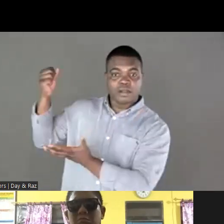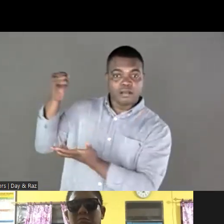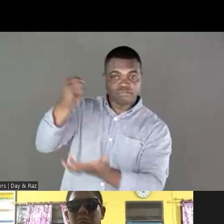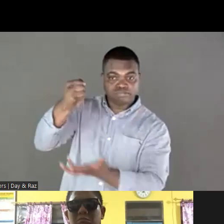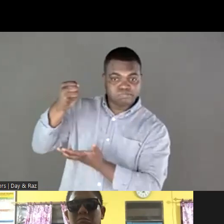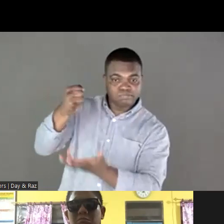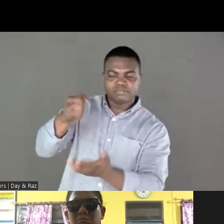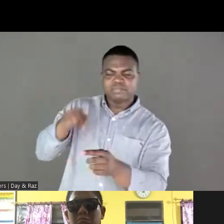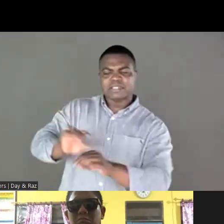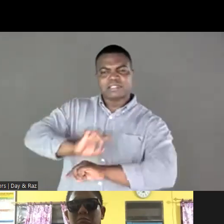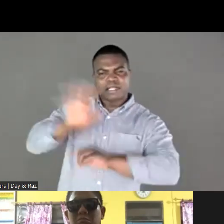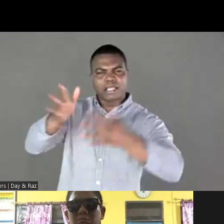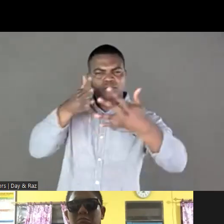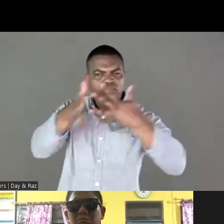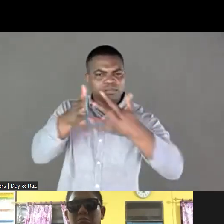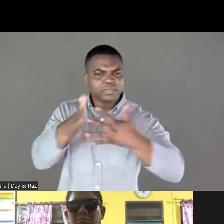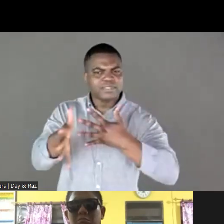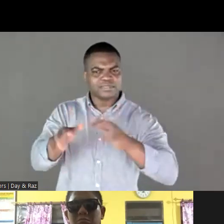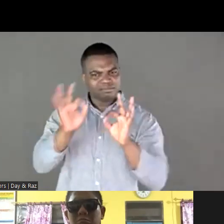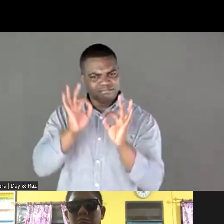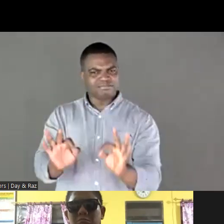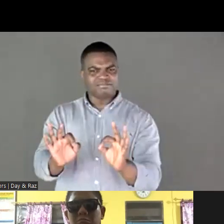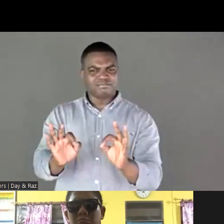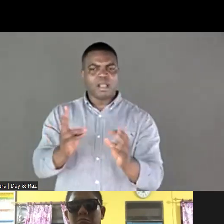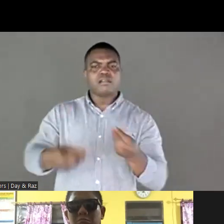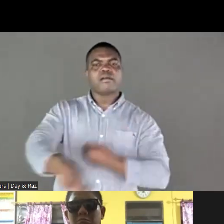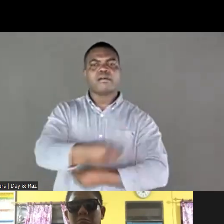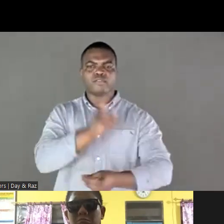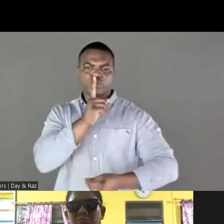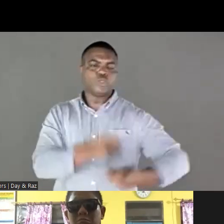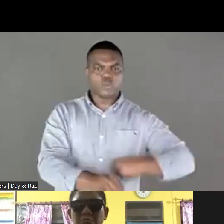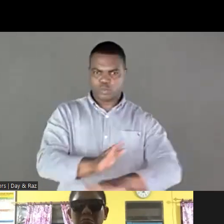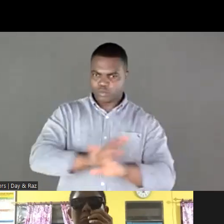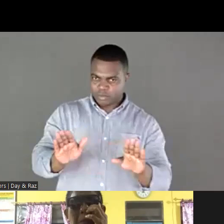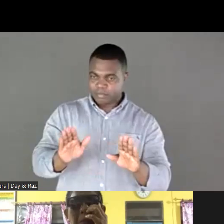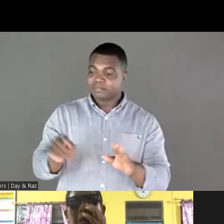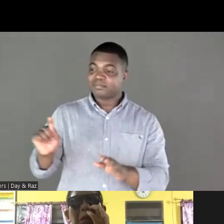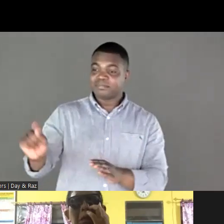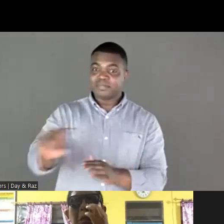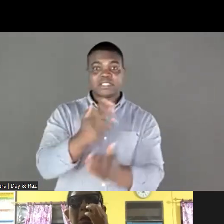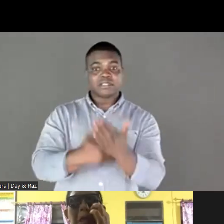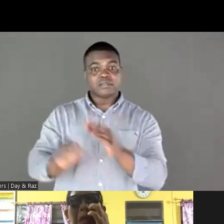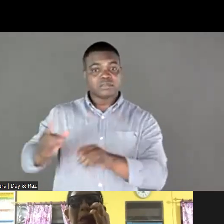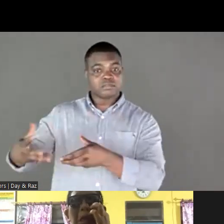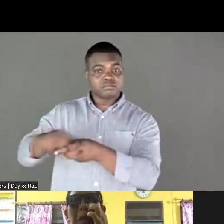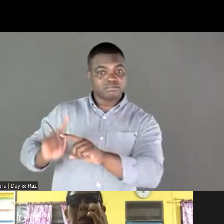sector when it comes to those funding lines. So, we took a strong OPD perspective when we did these